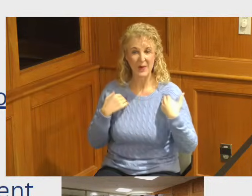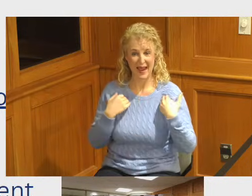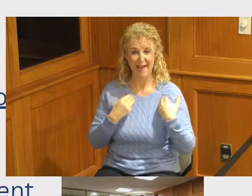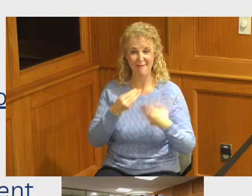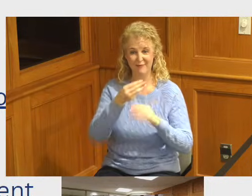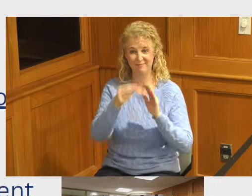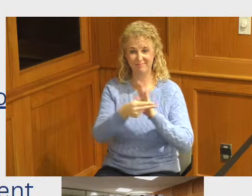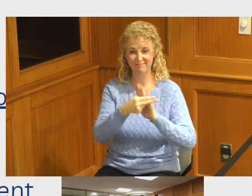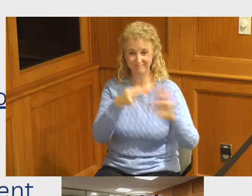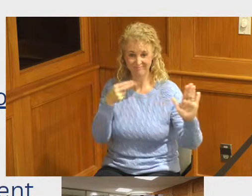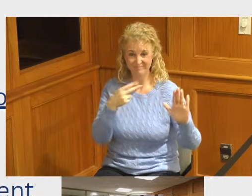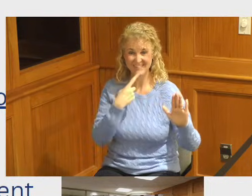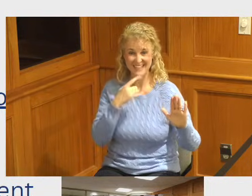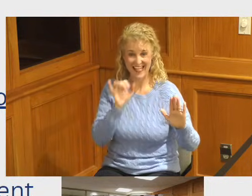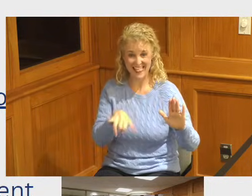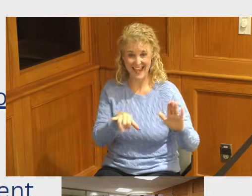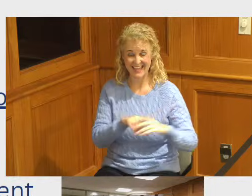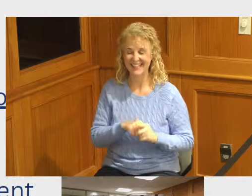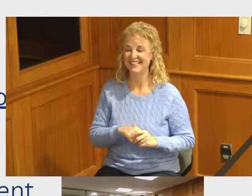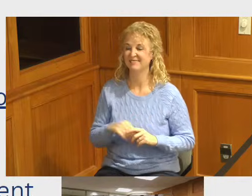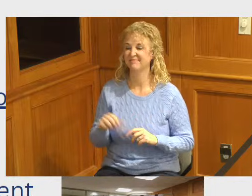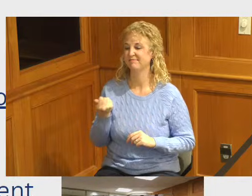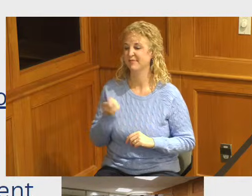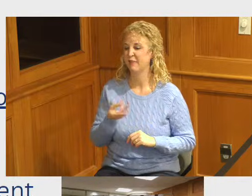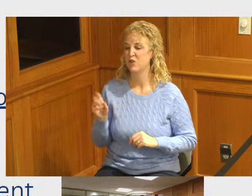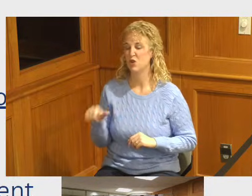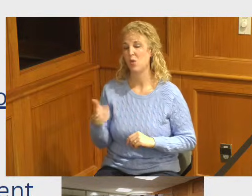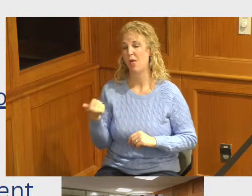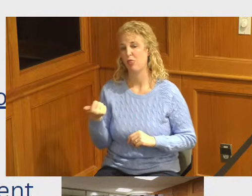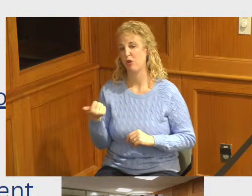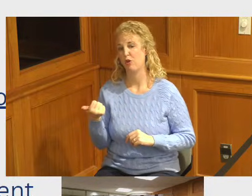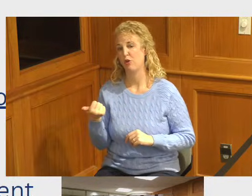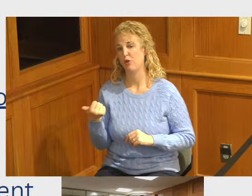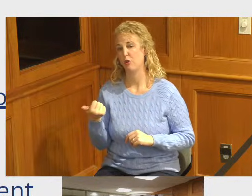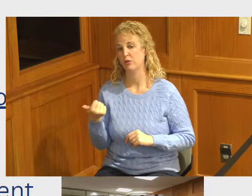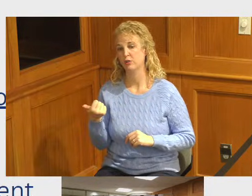that. Um, and there's a couple I should mention there's a couple there have been a couple um,